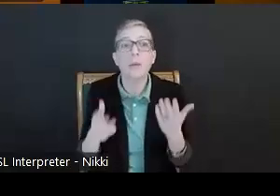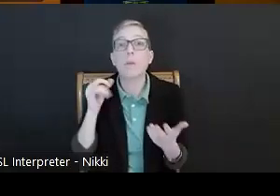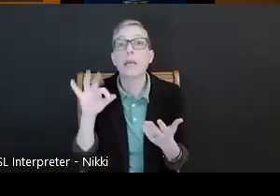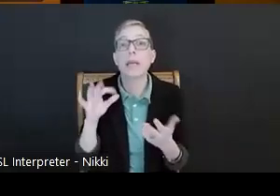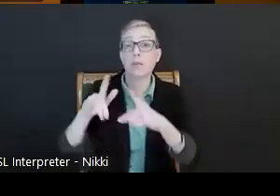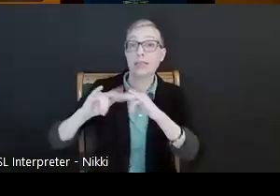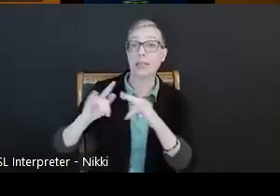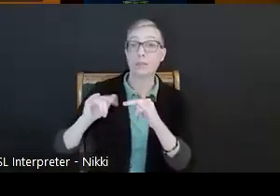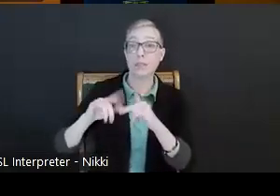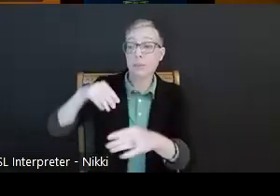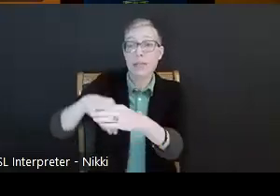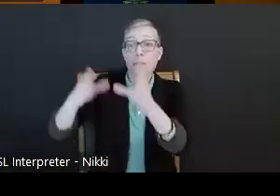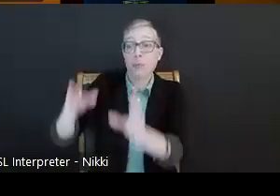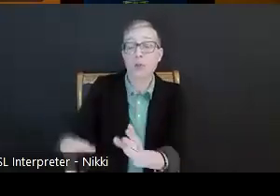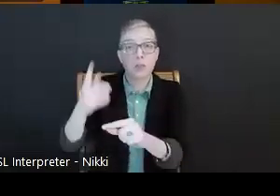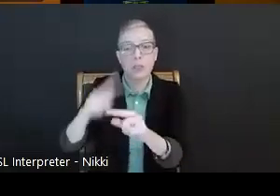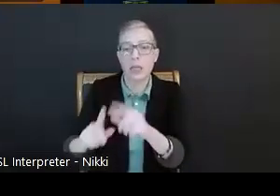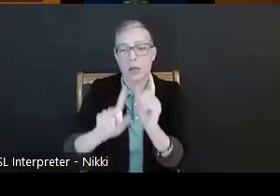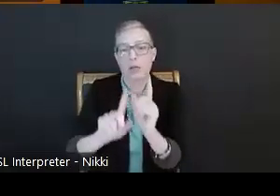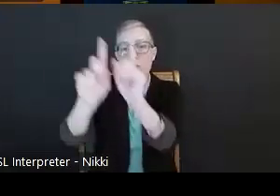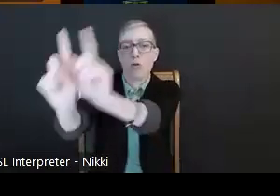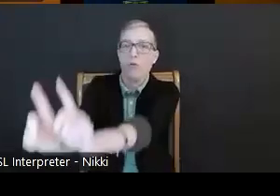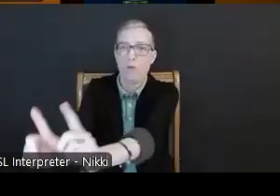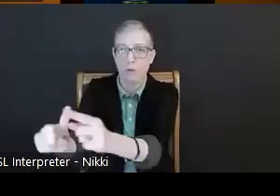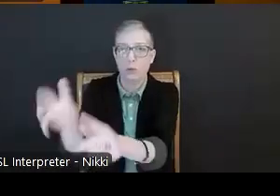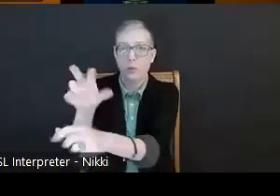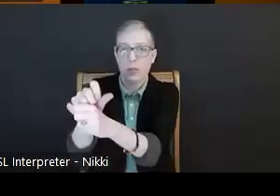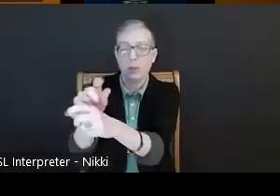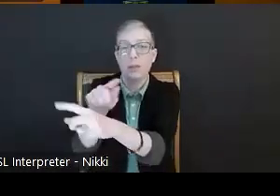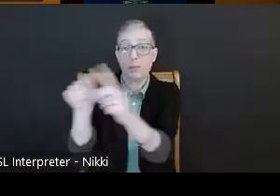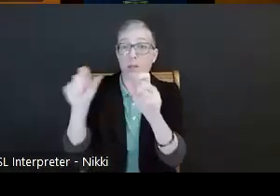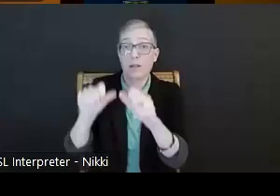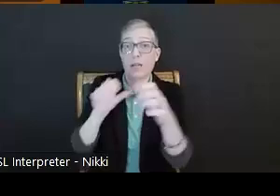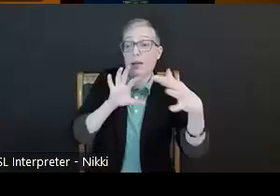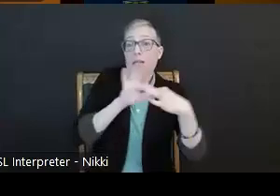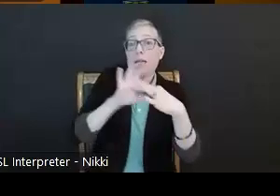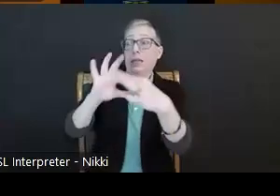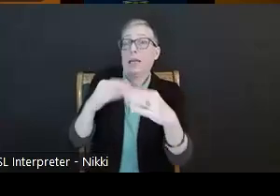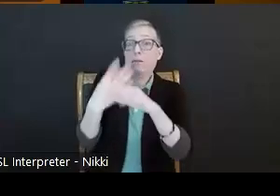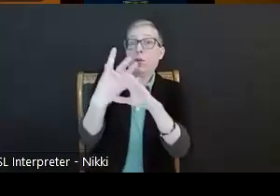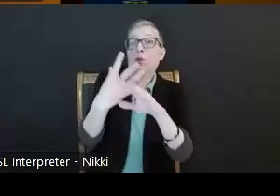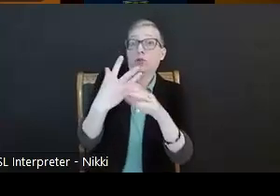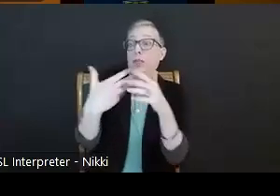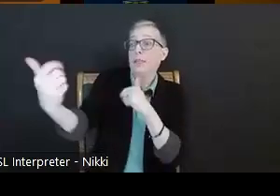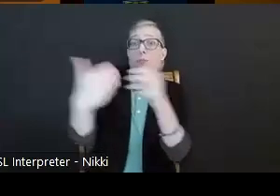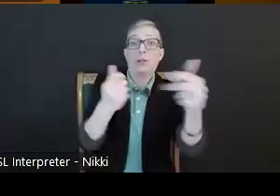go to an appointment together um so it did serve that as well and then I mentioned briefly earlier